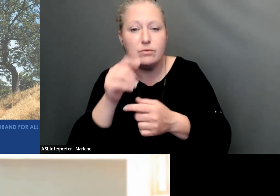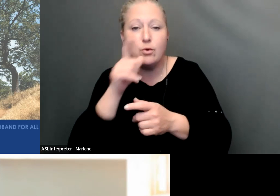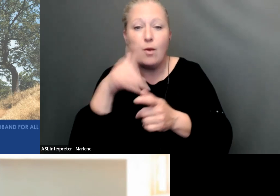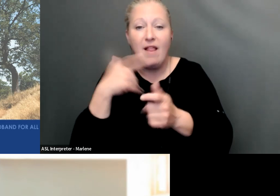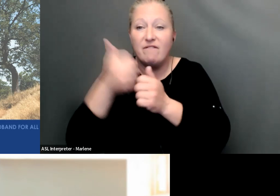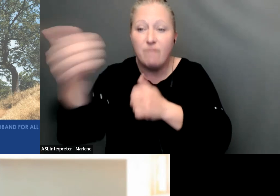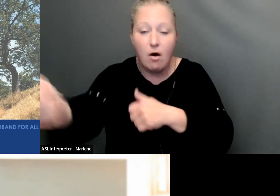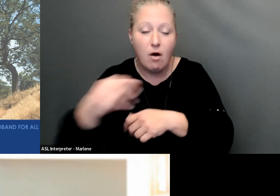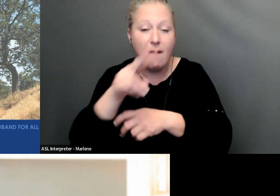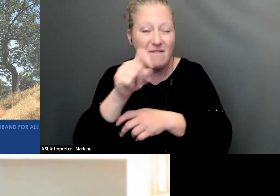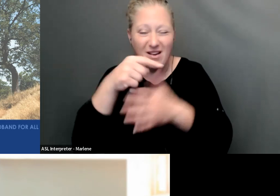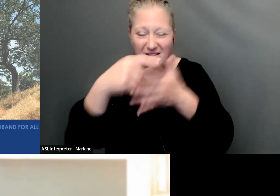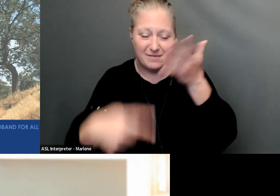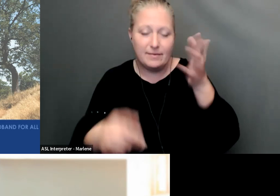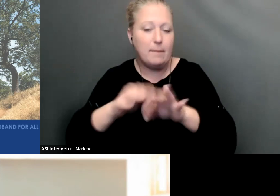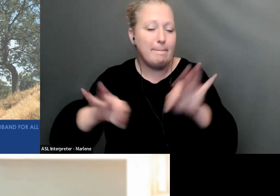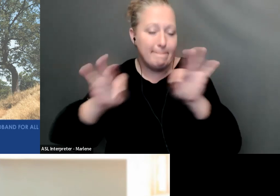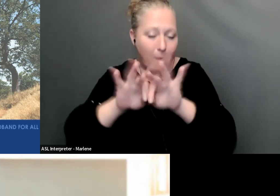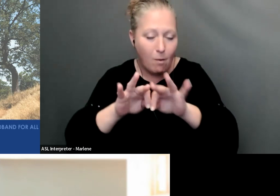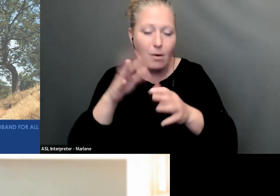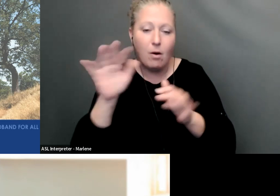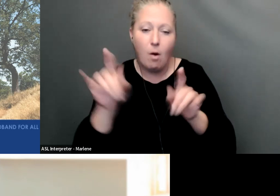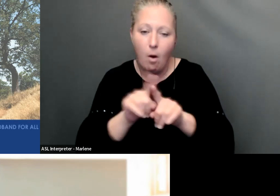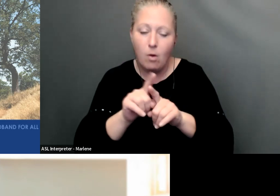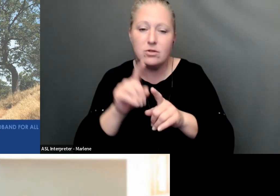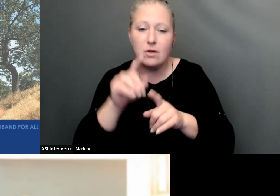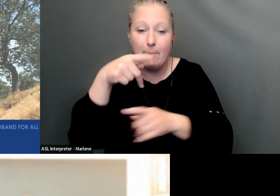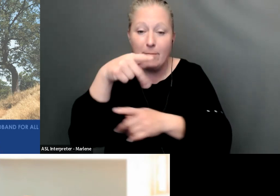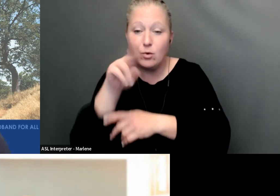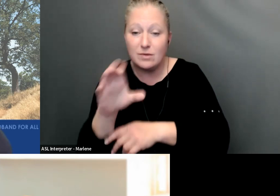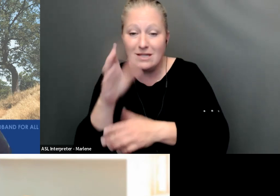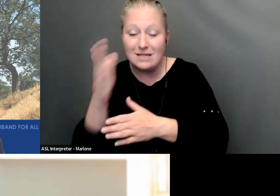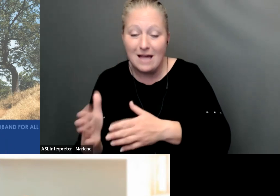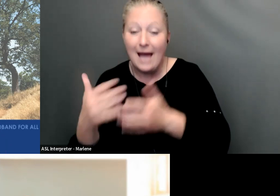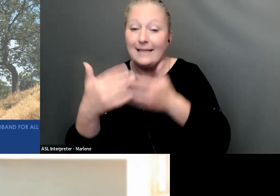that is so key. Also wanna note that on the PUC side separately the BEAD